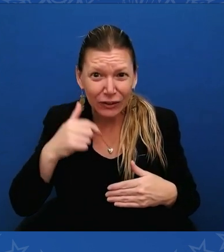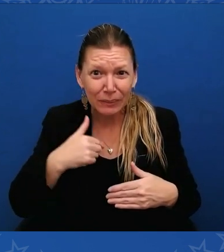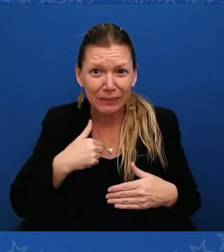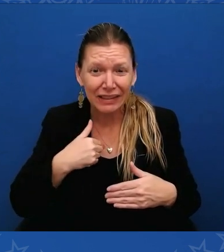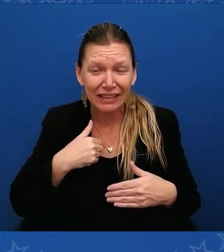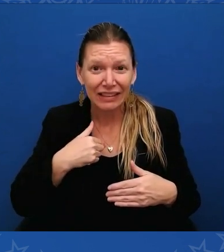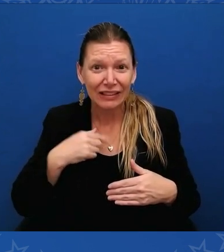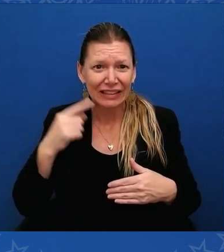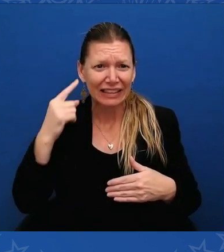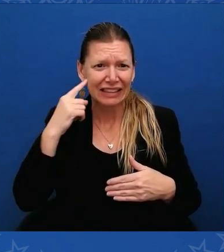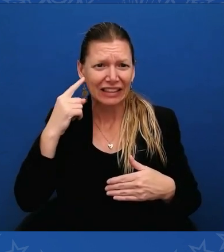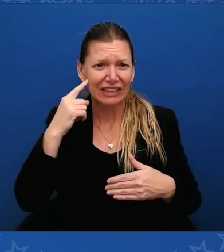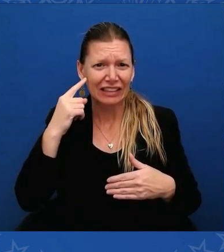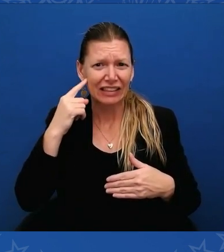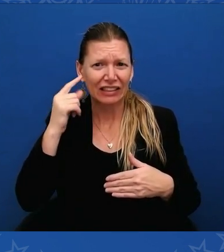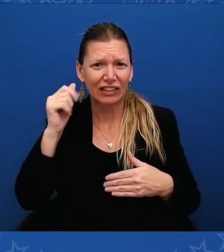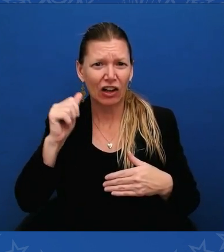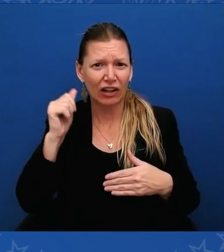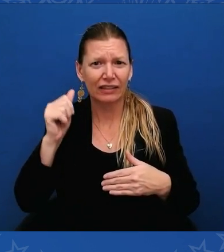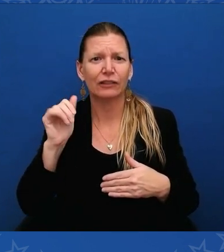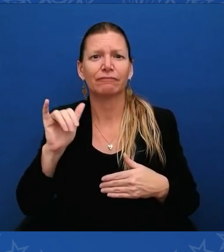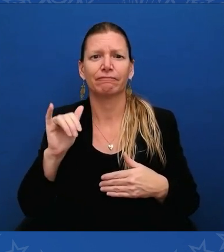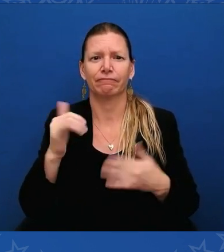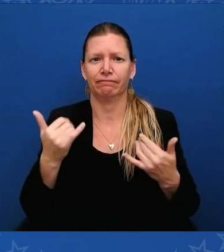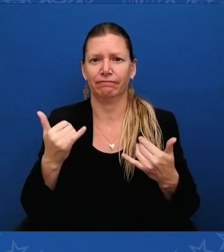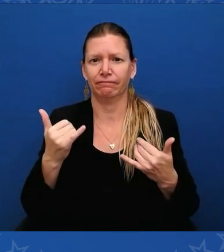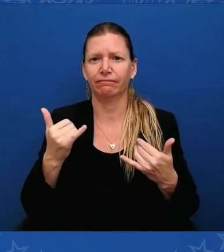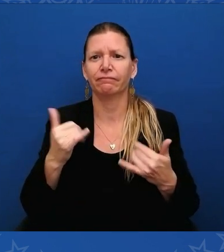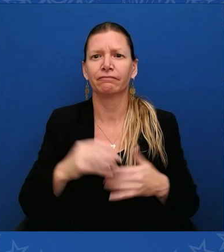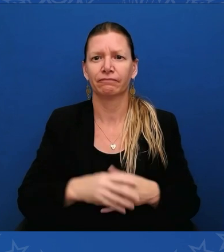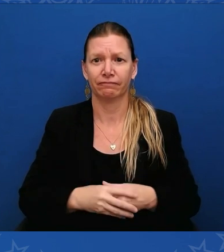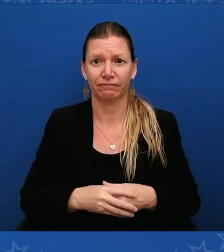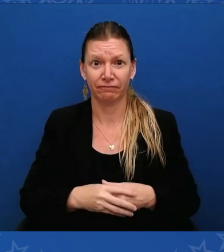The President: Can you hear me -- can you hear me in that other county about eight miles away?